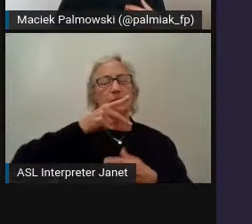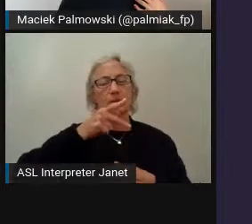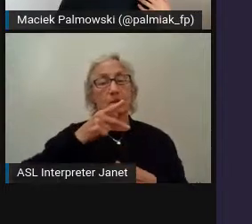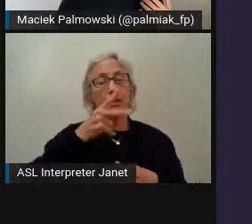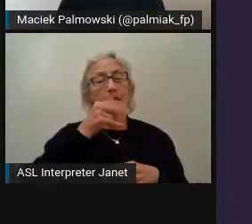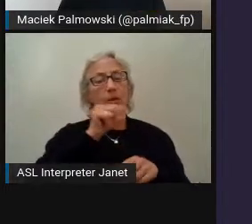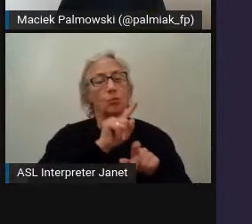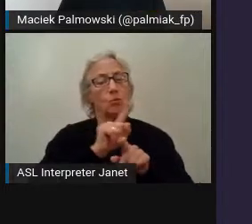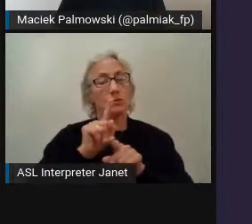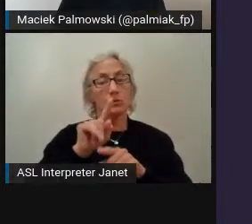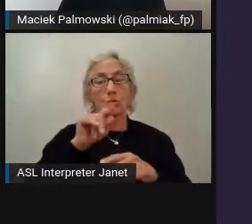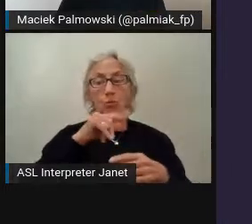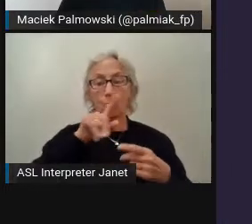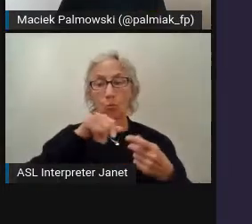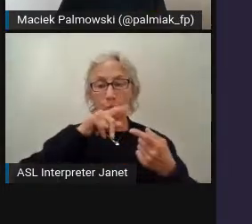you never set a priority on it.